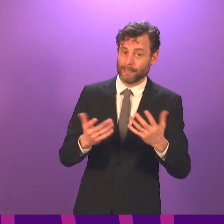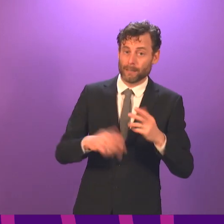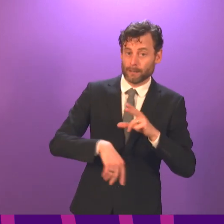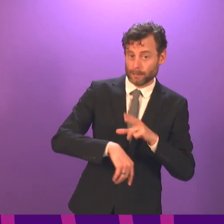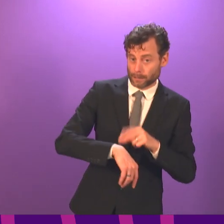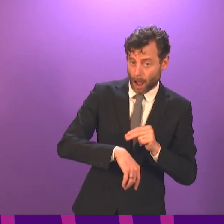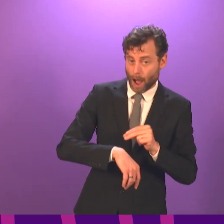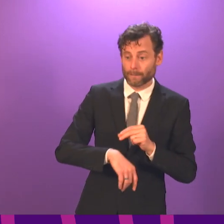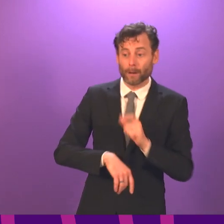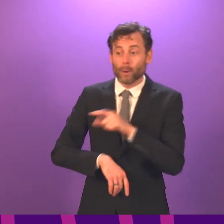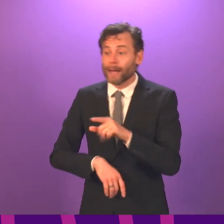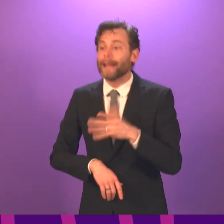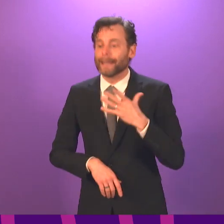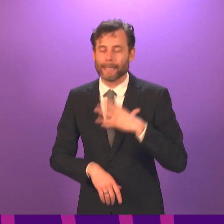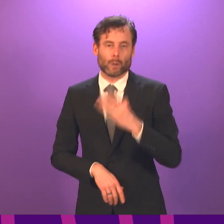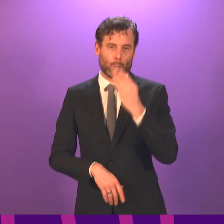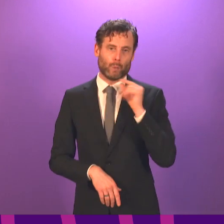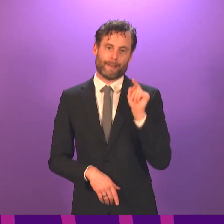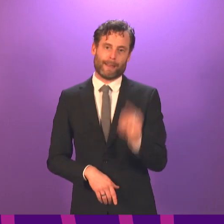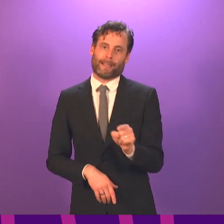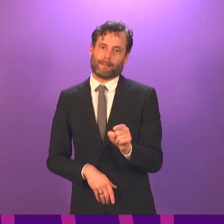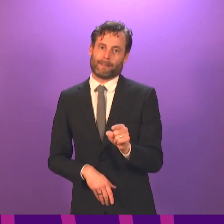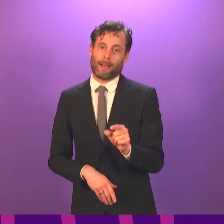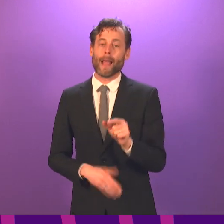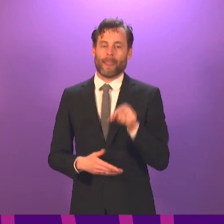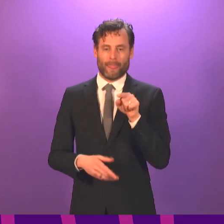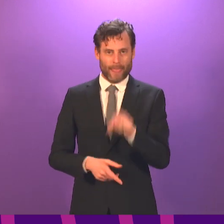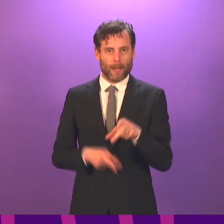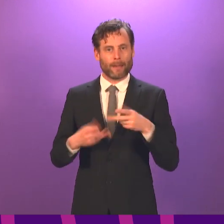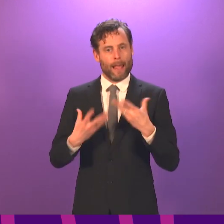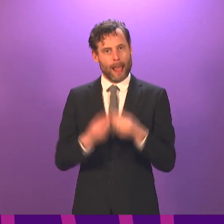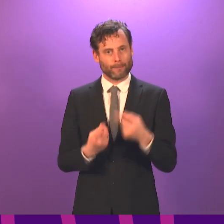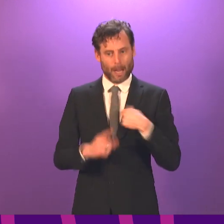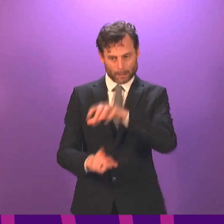when they return. It is another important way to ensure that schools remain as safe as possible.